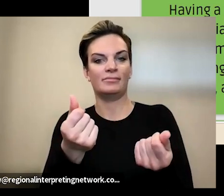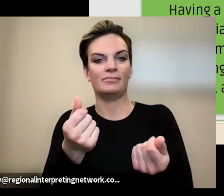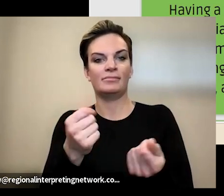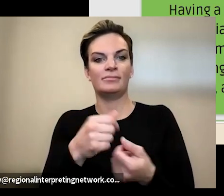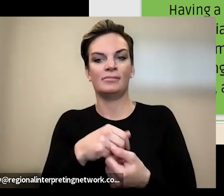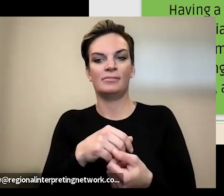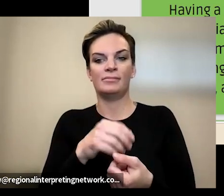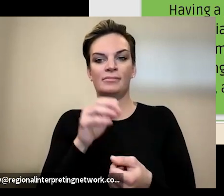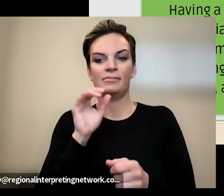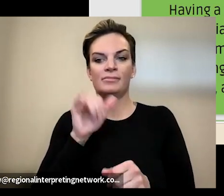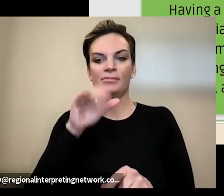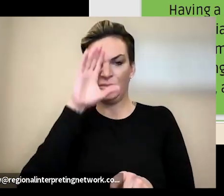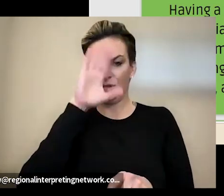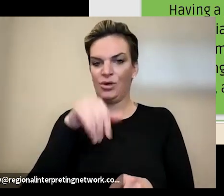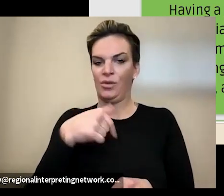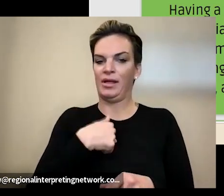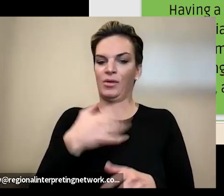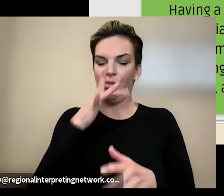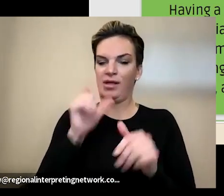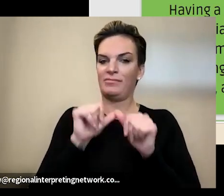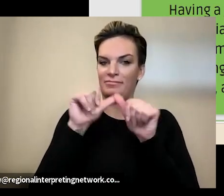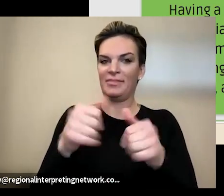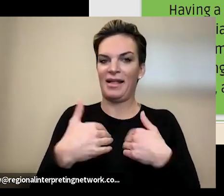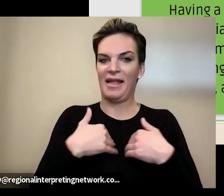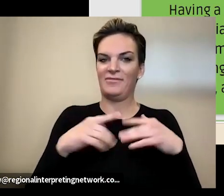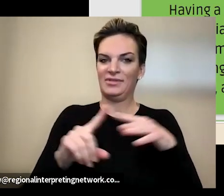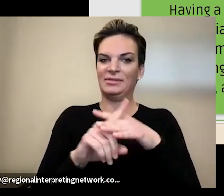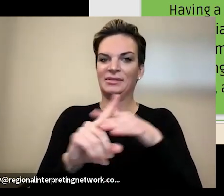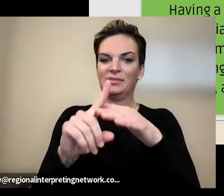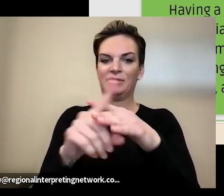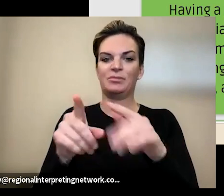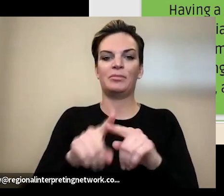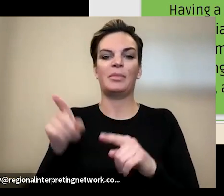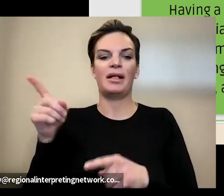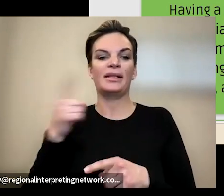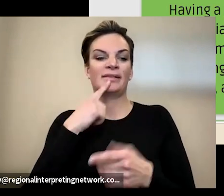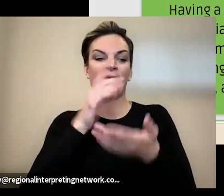wasn't going to be attainable for us. So there was nothing that they can do but that simply